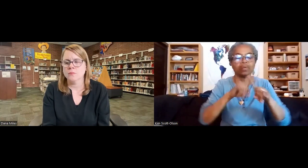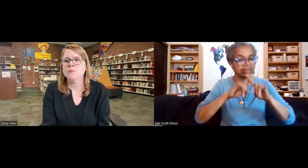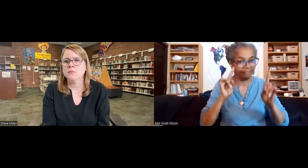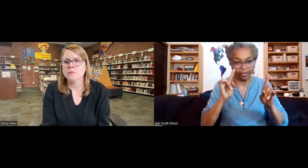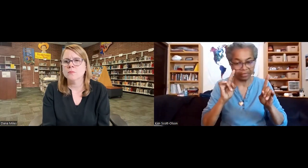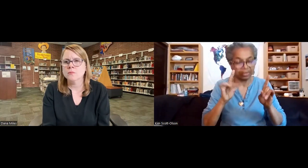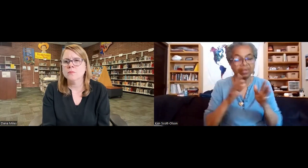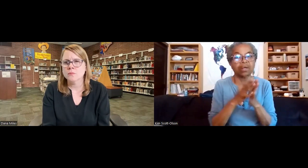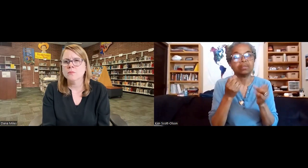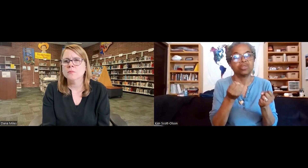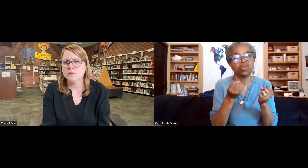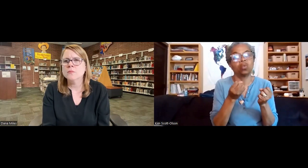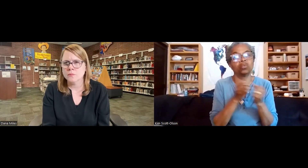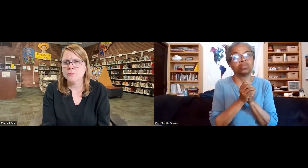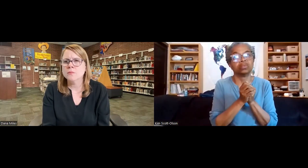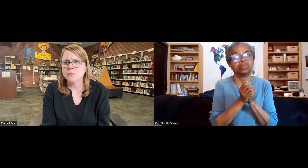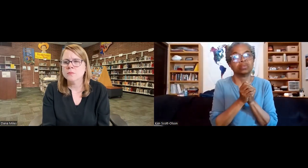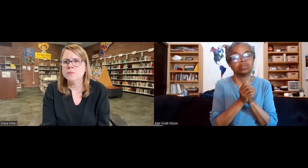and Deaf education.